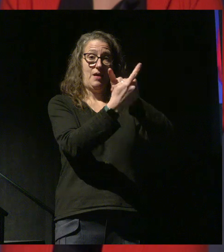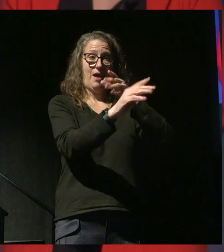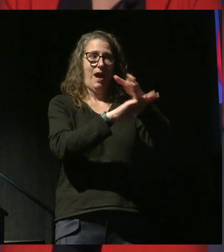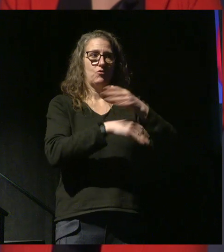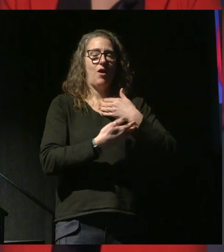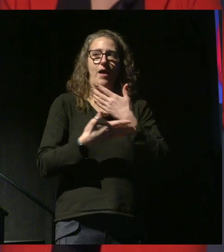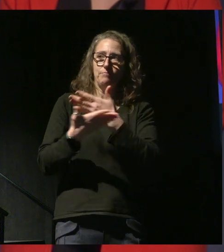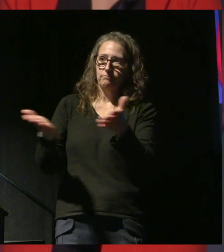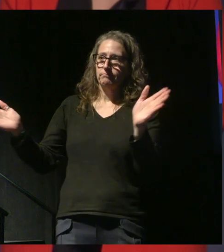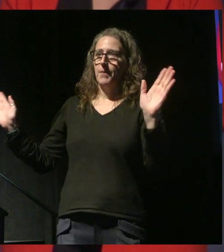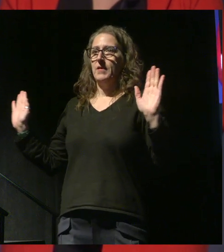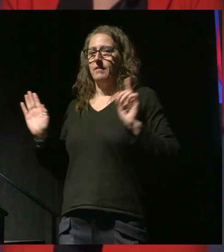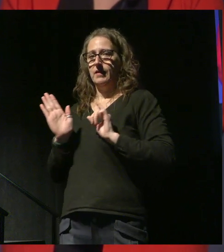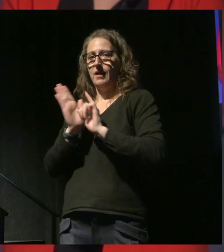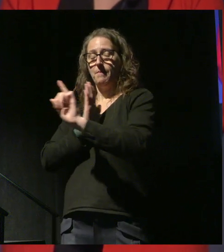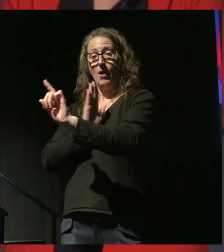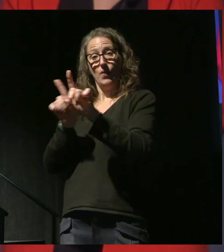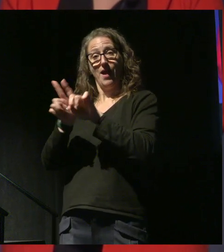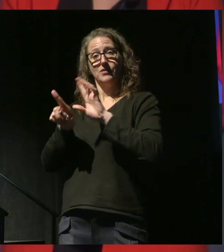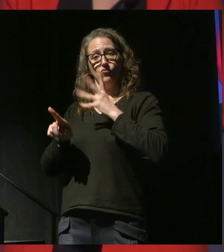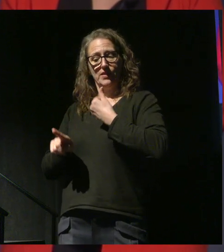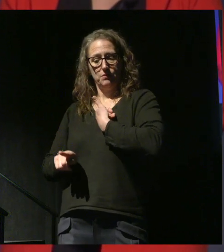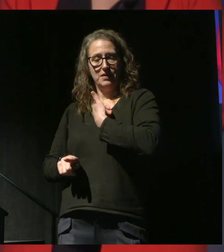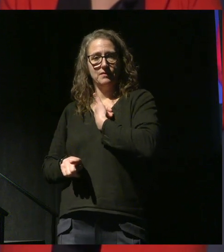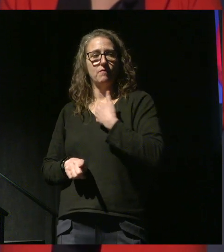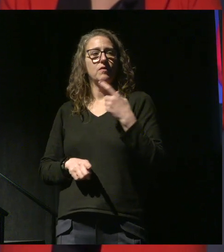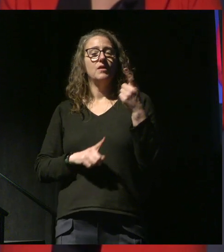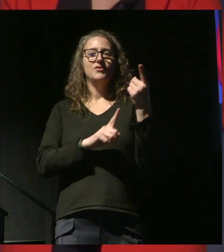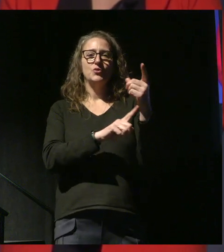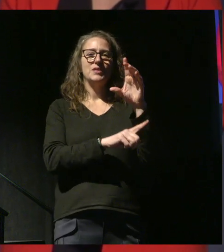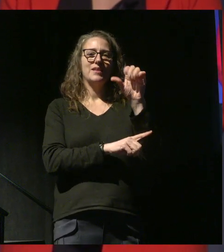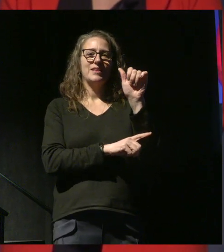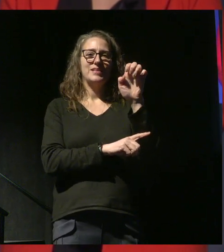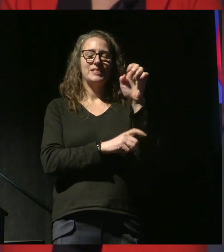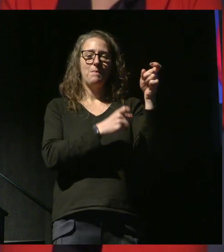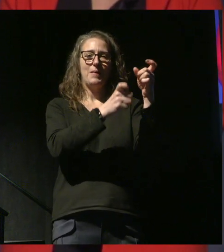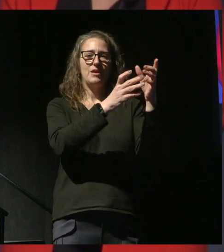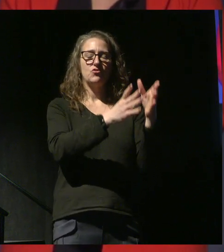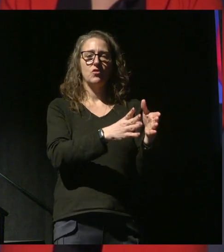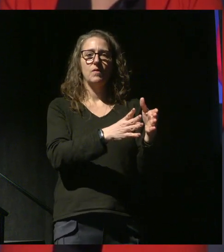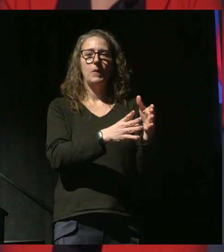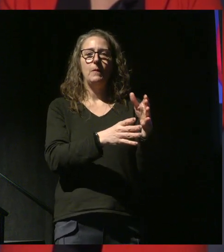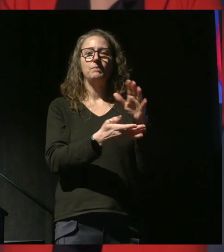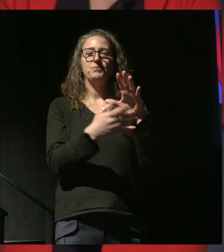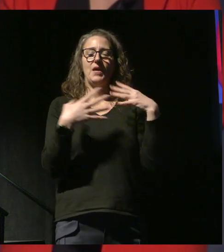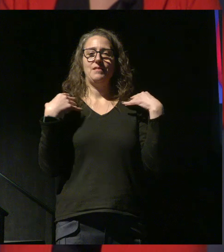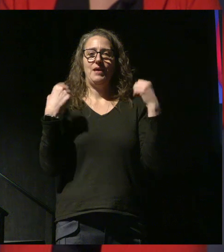She was actually my case manager at Health Center.